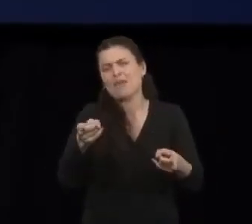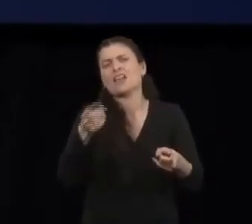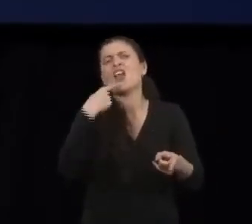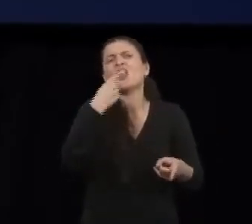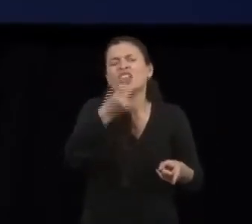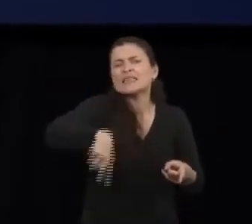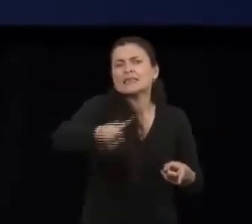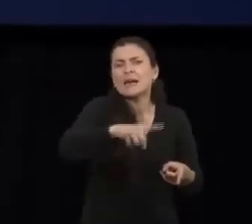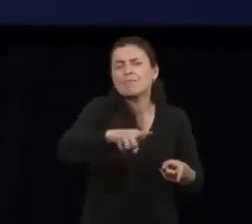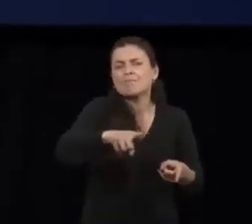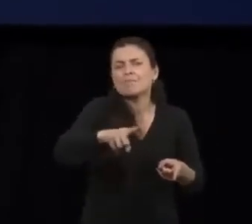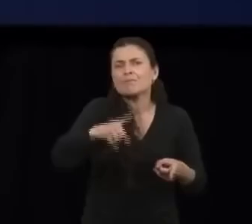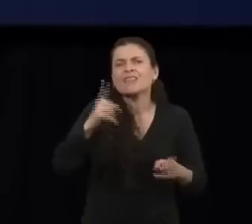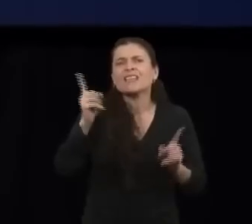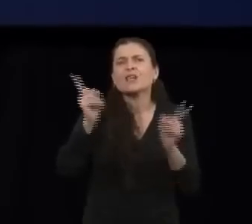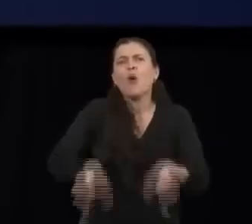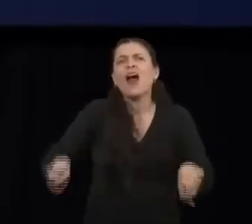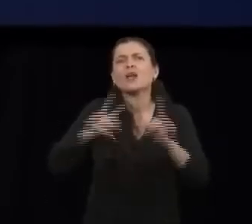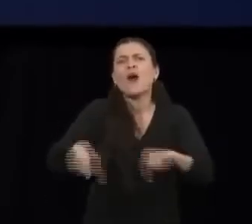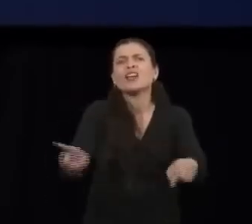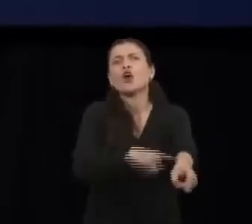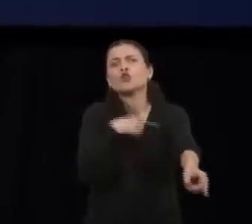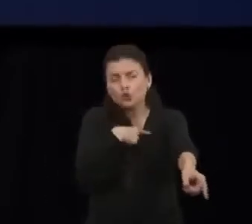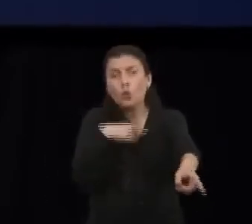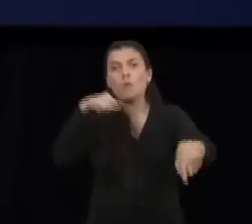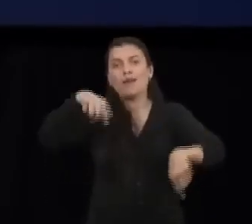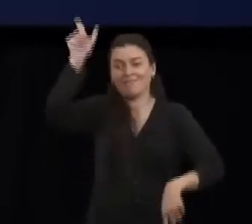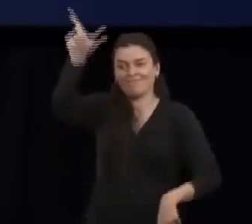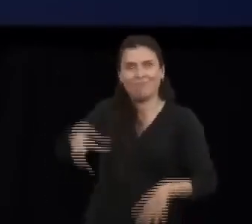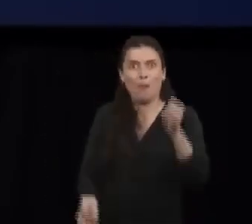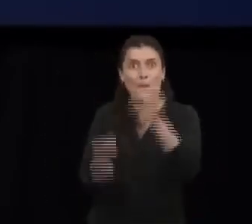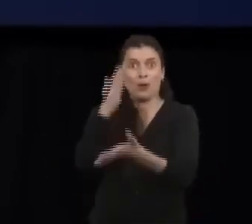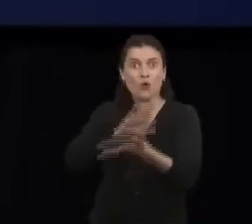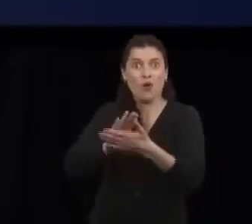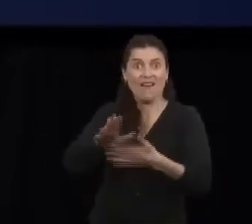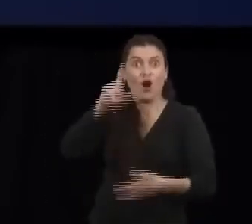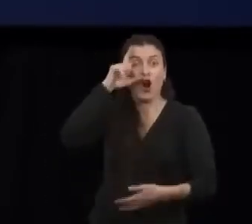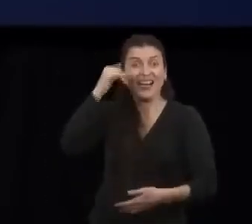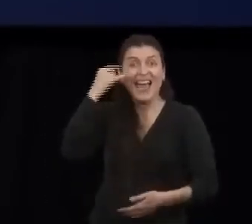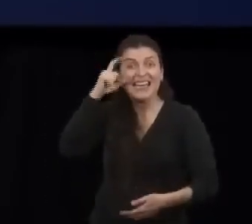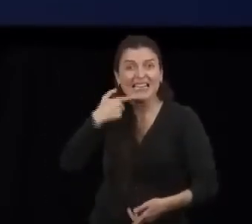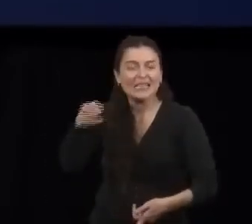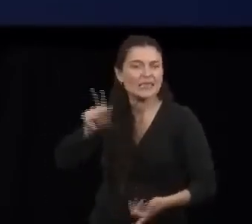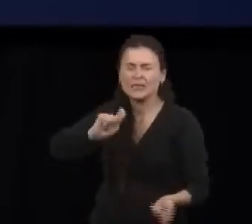Keynes returns to the objective value theory and says that prices are a markup over costs.